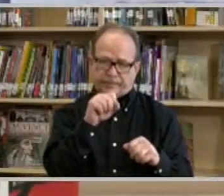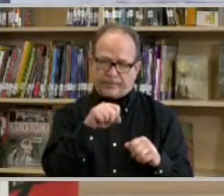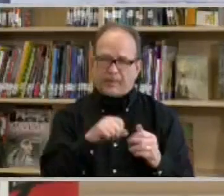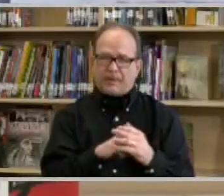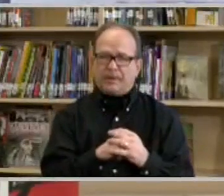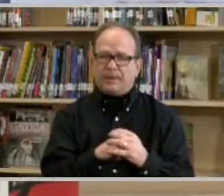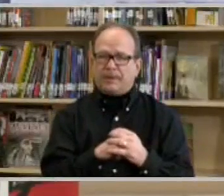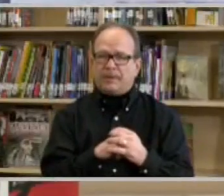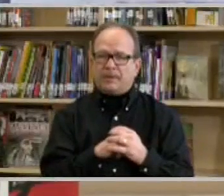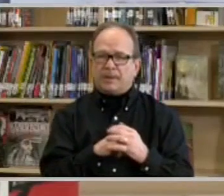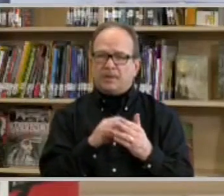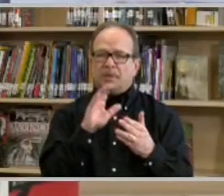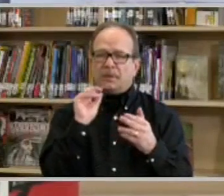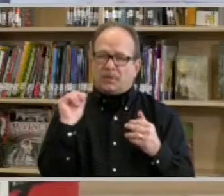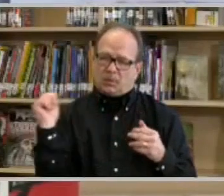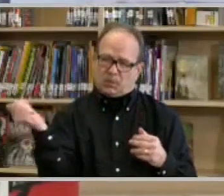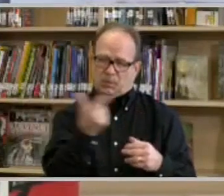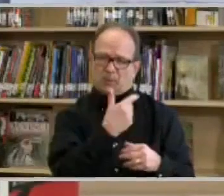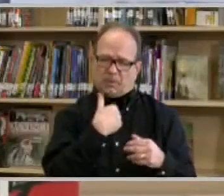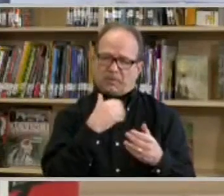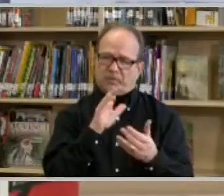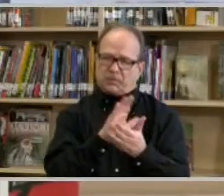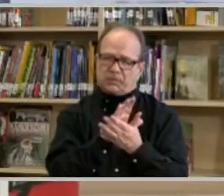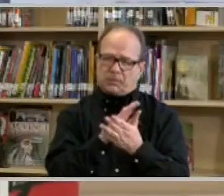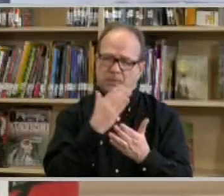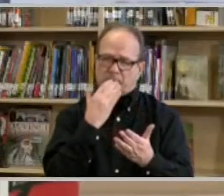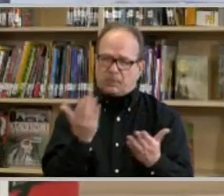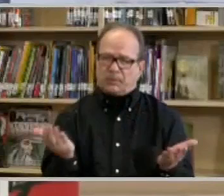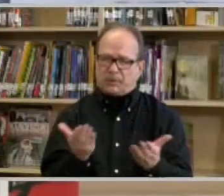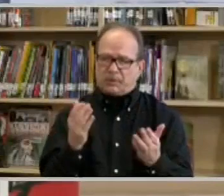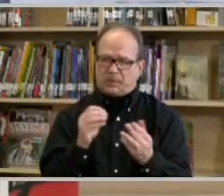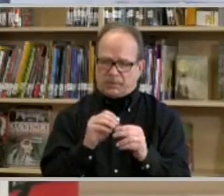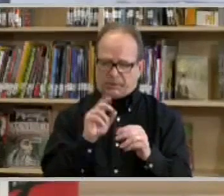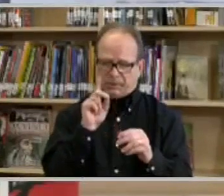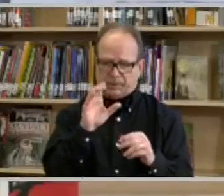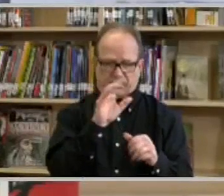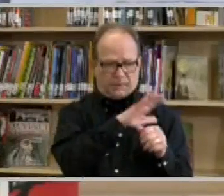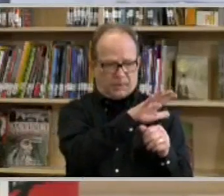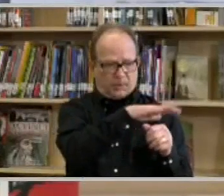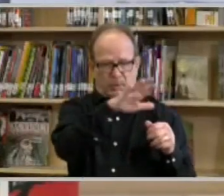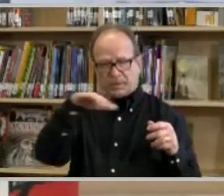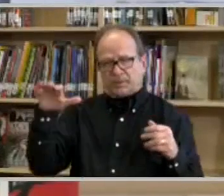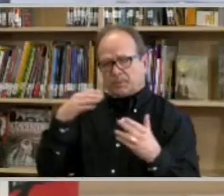THAT EVERY YOUNG PERSON HAS ACCESS TO A QUALITY SCHOOL IN